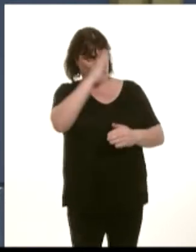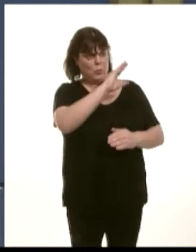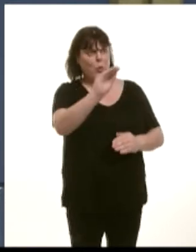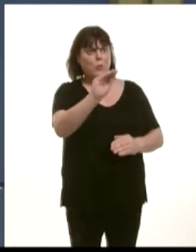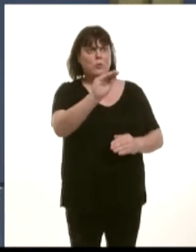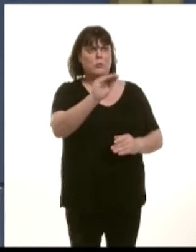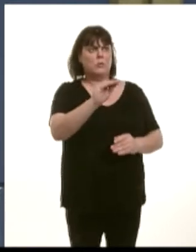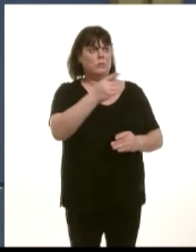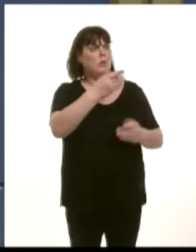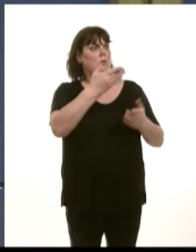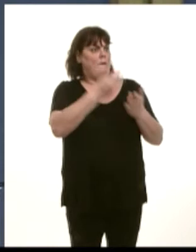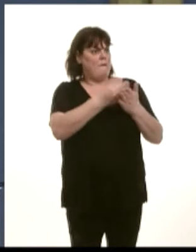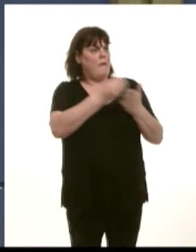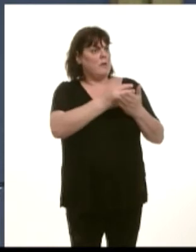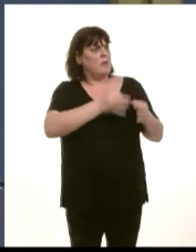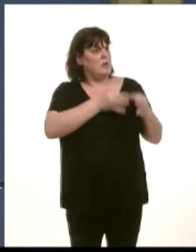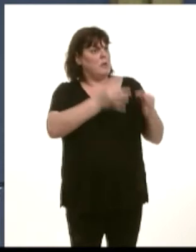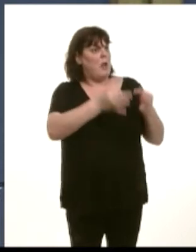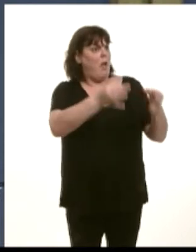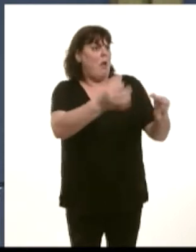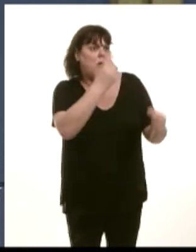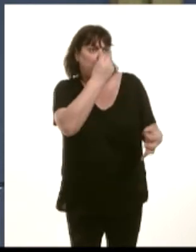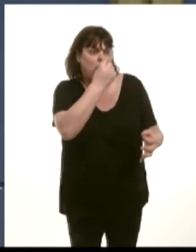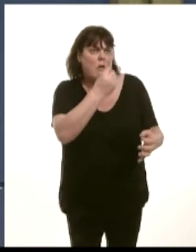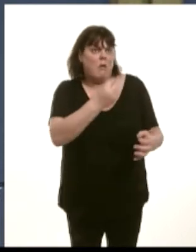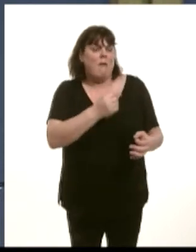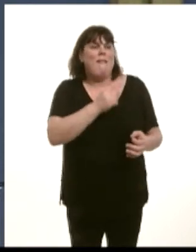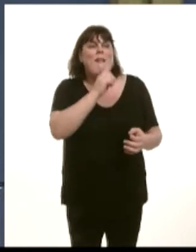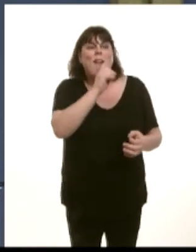there’s a potential delay in payment, but actually that their payments are going to